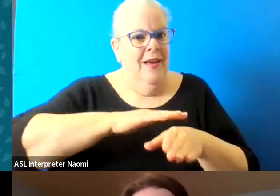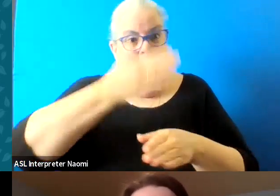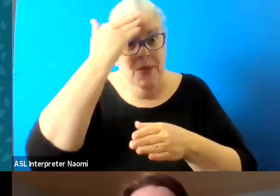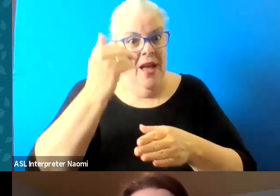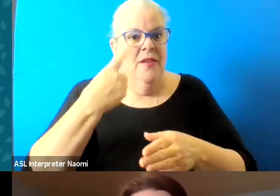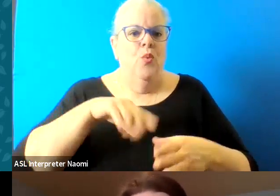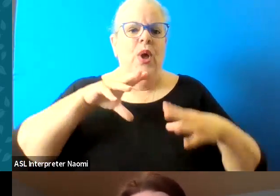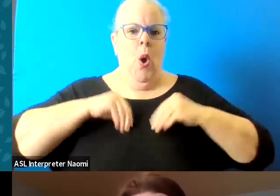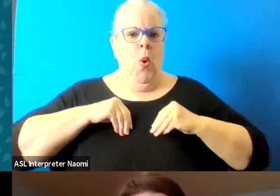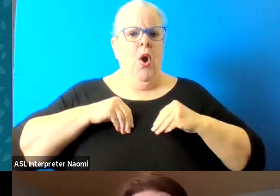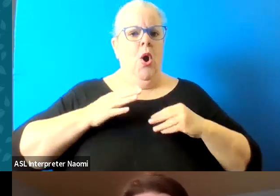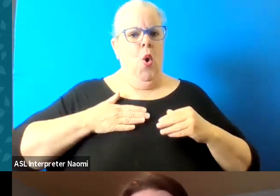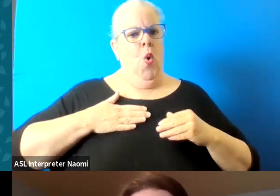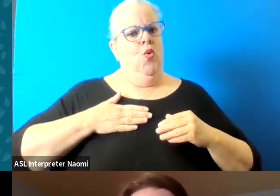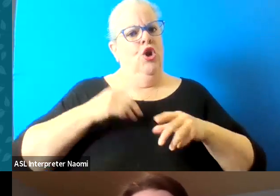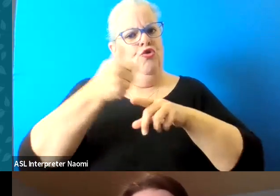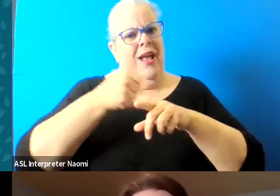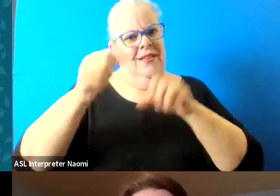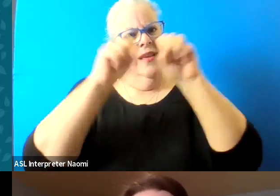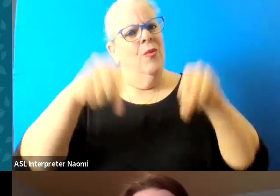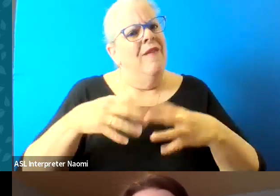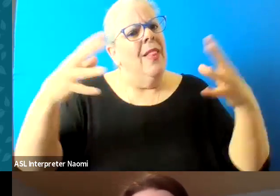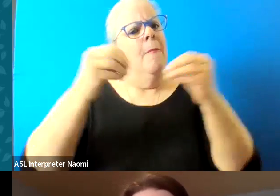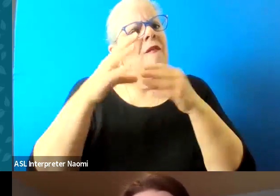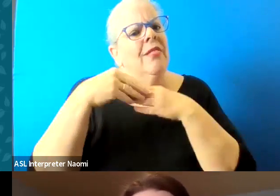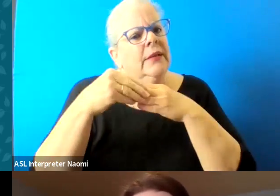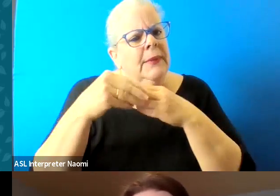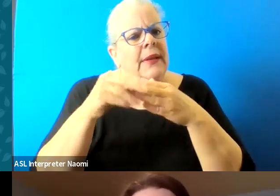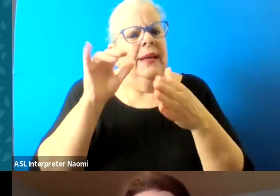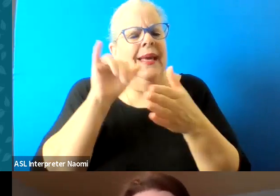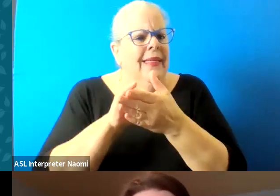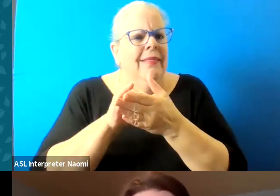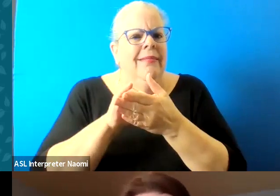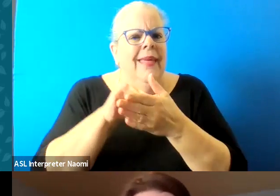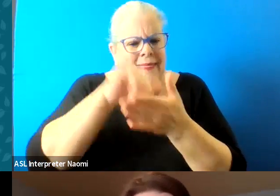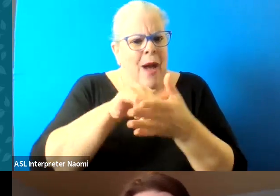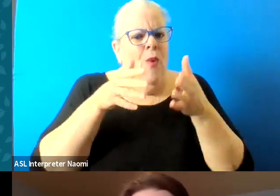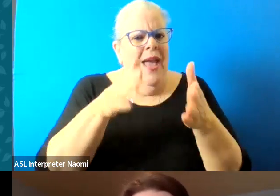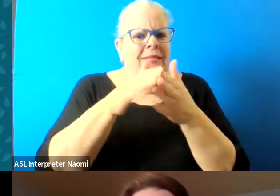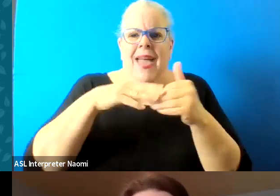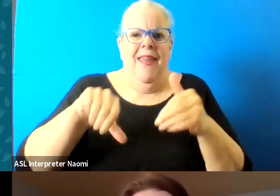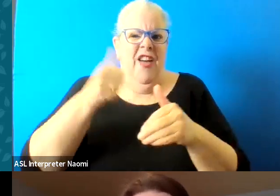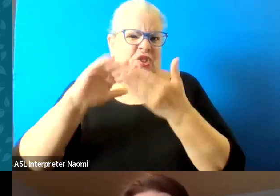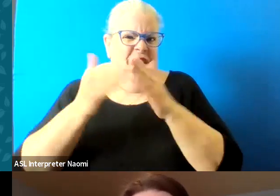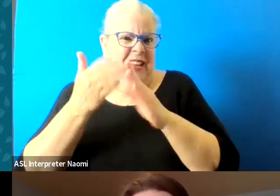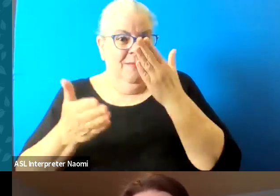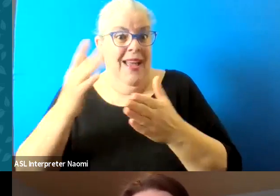So we have a lot more flexibility in that area than perhaps other cities might. And it's something that I believe we should really take advantage of.